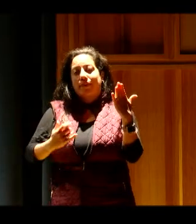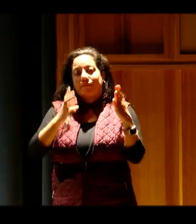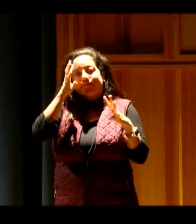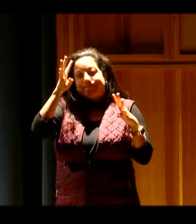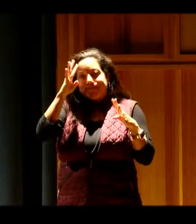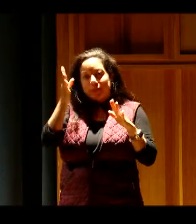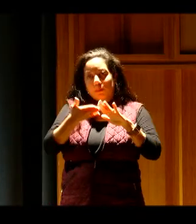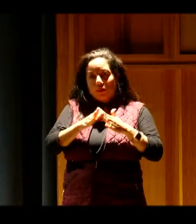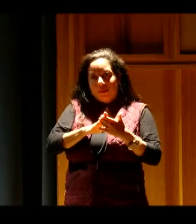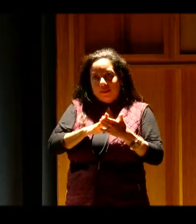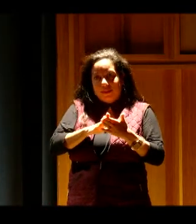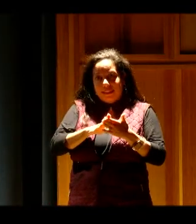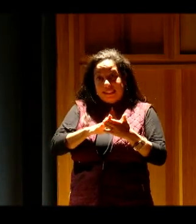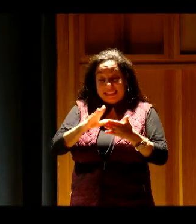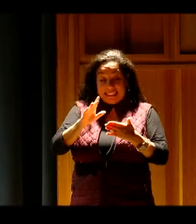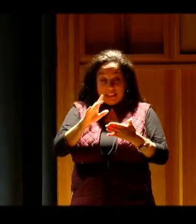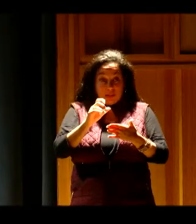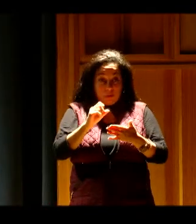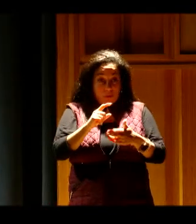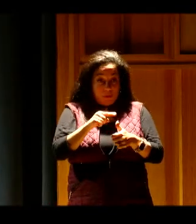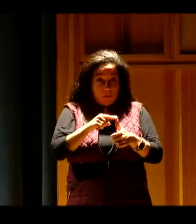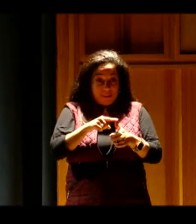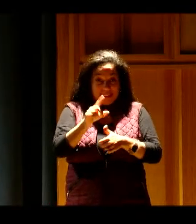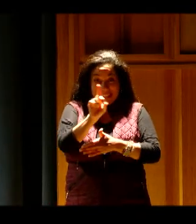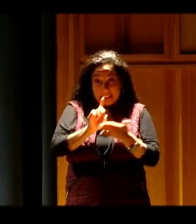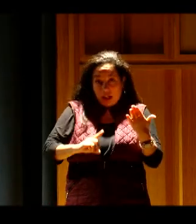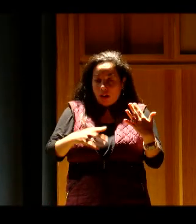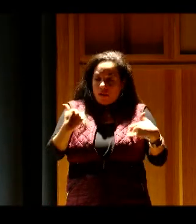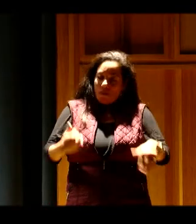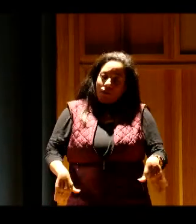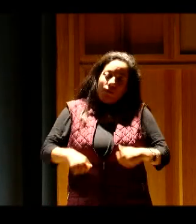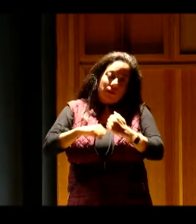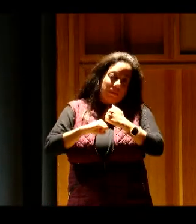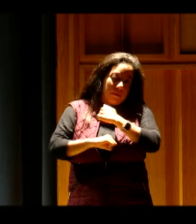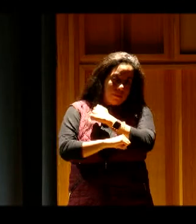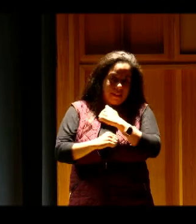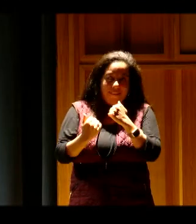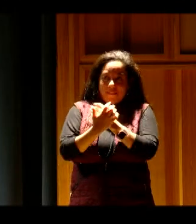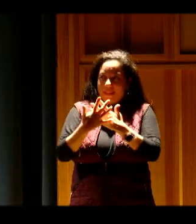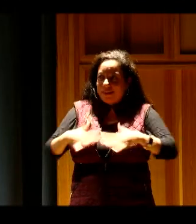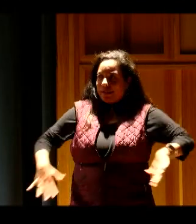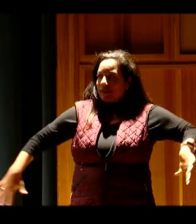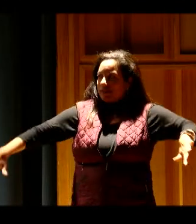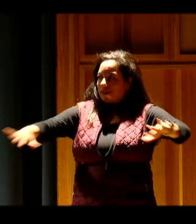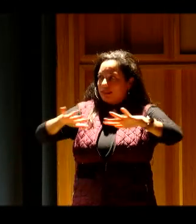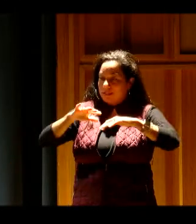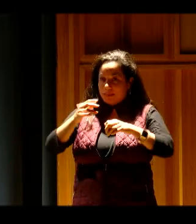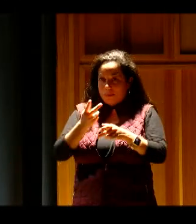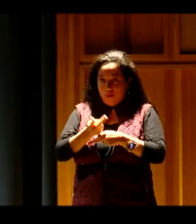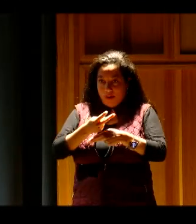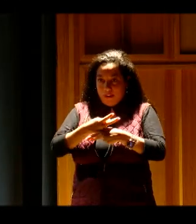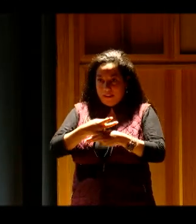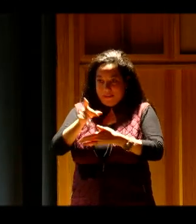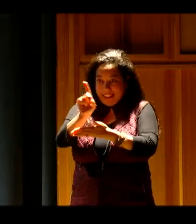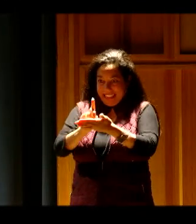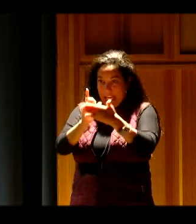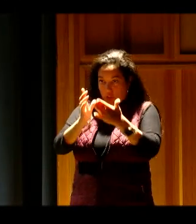Absolutely fundamental, everything that we have around us is a product of a designer somewhere.